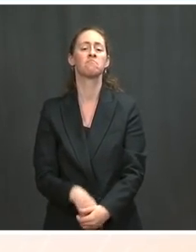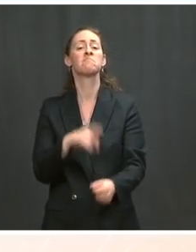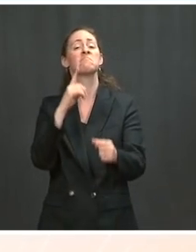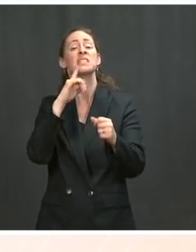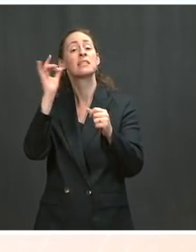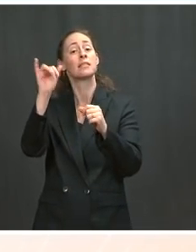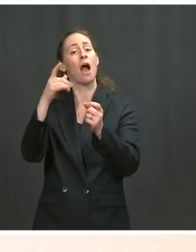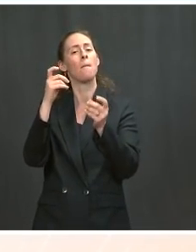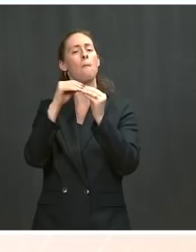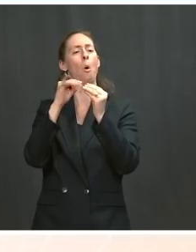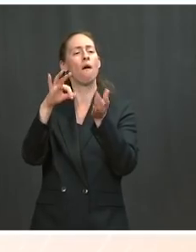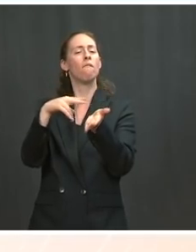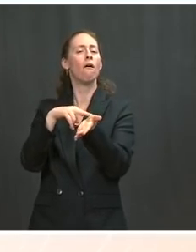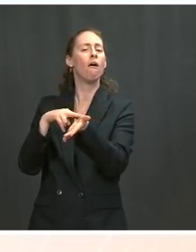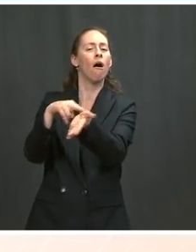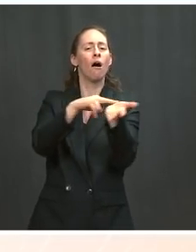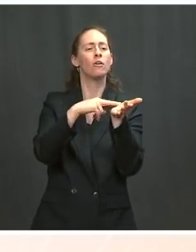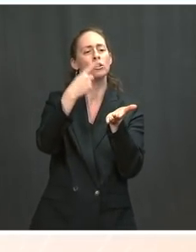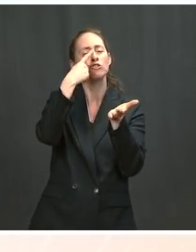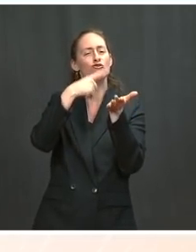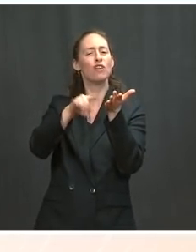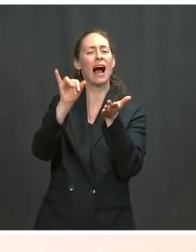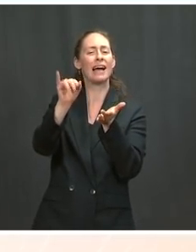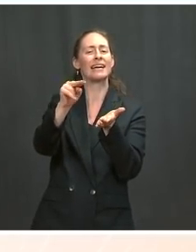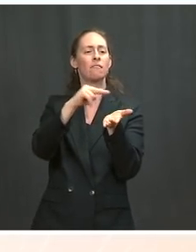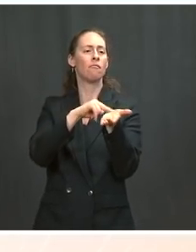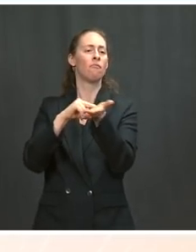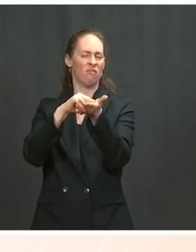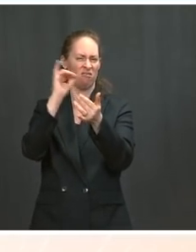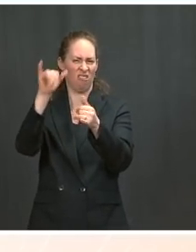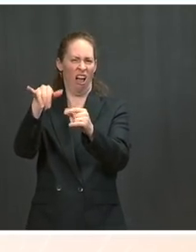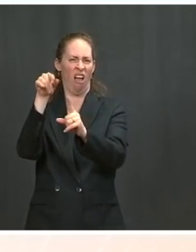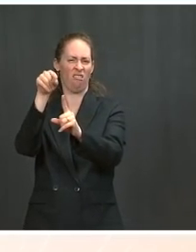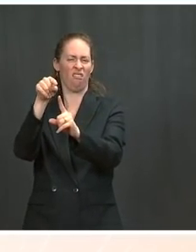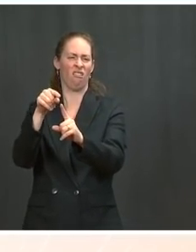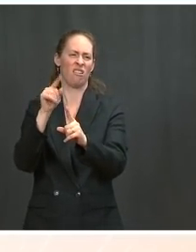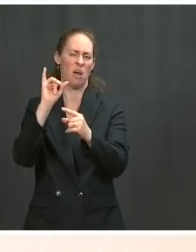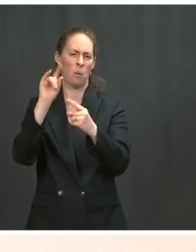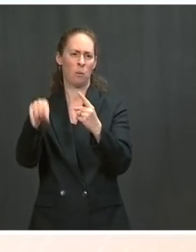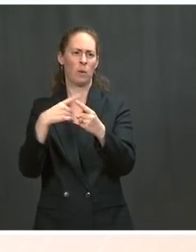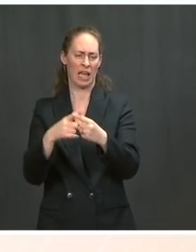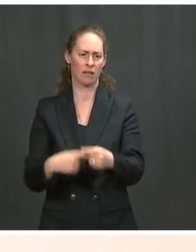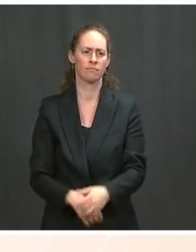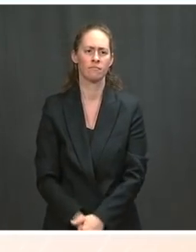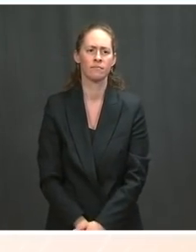looks like moving forward. I don't want to define that at this point, because that's not really to our advantage.